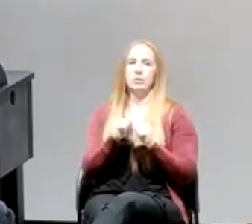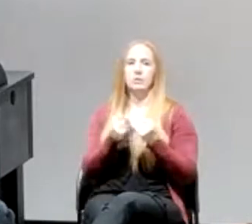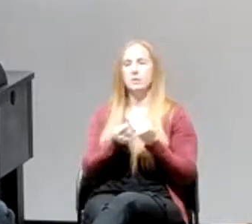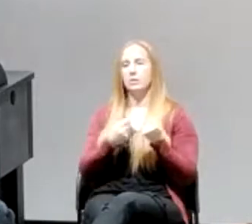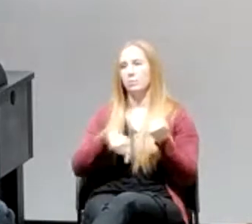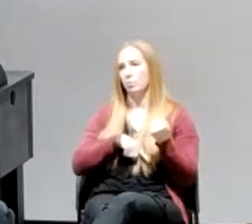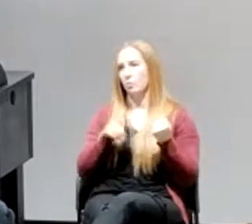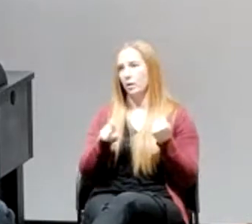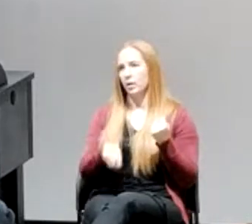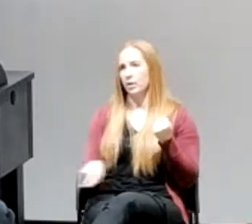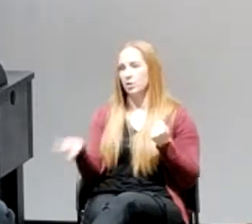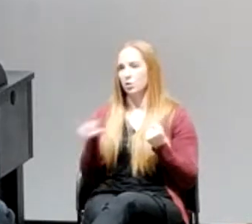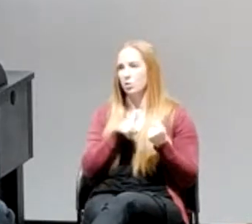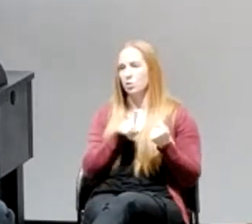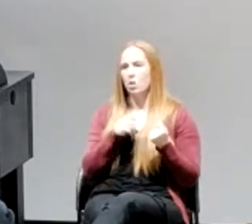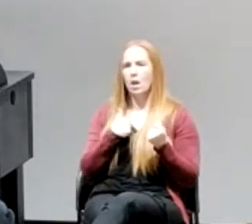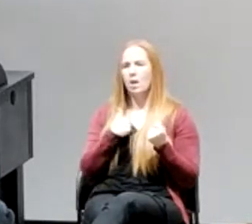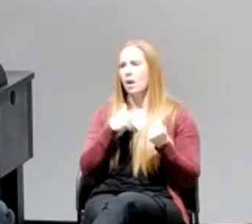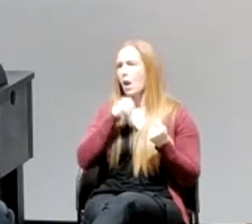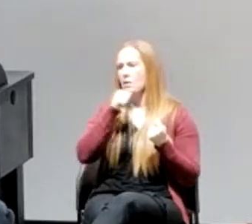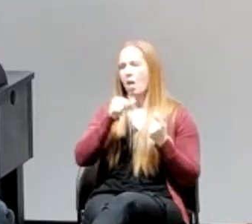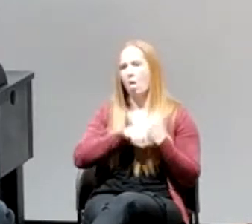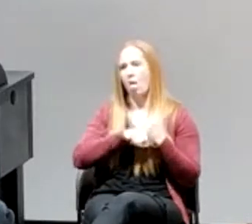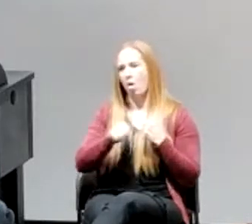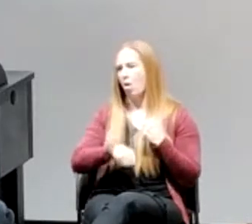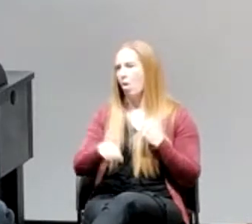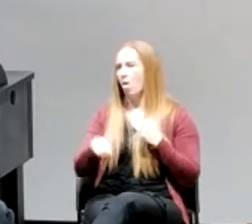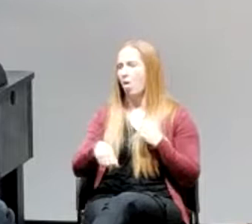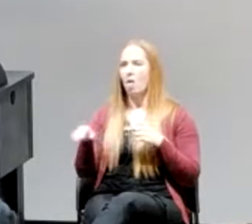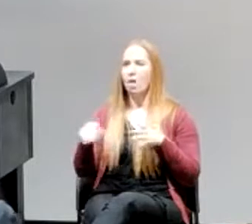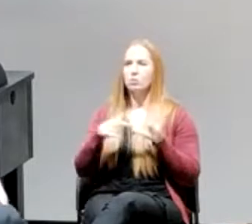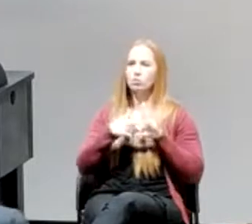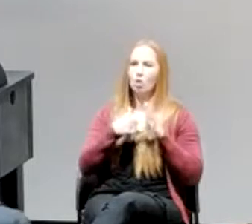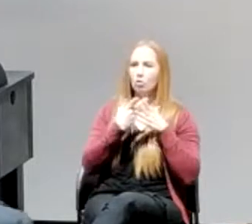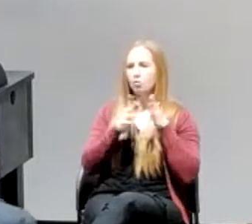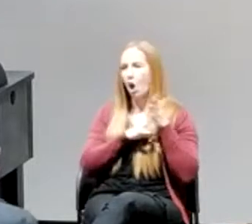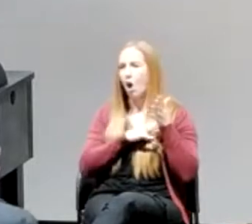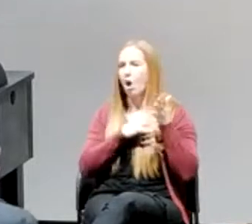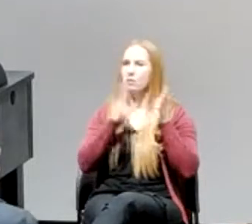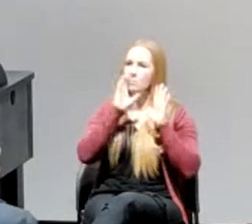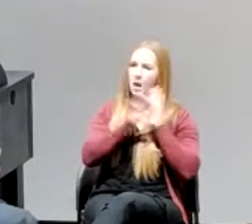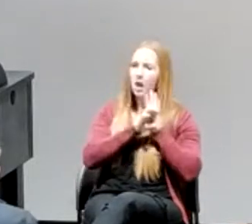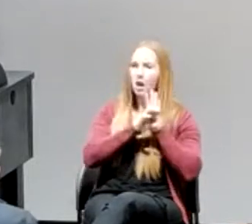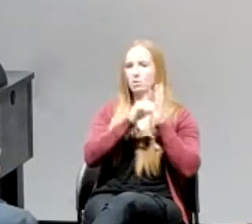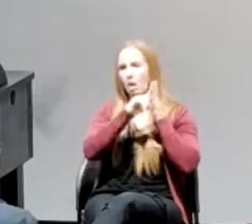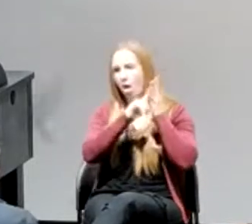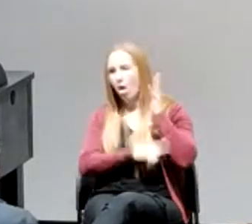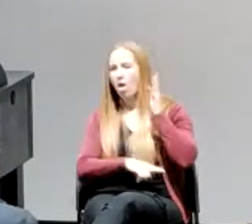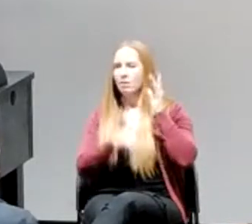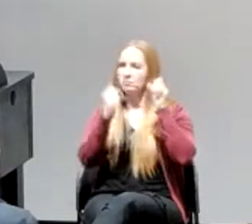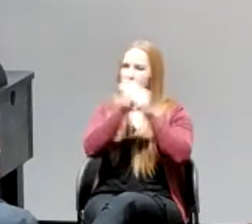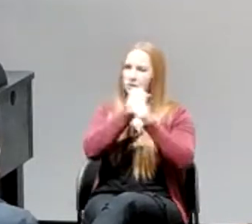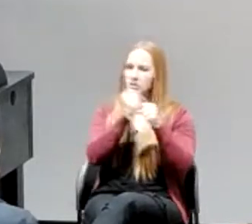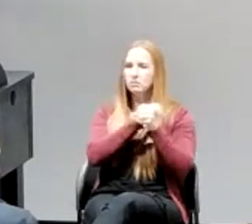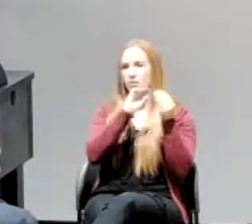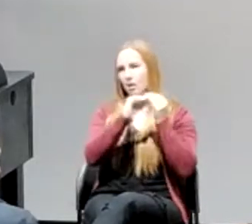Whatever you bring, wherever you brung it from and whatever experiences represent the absolute spectacular nature of you,